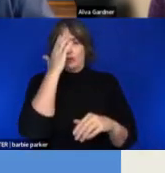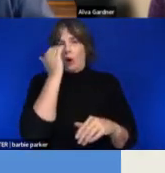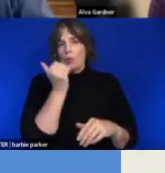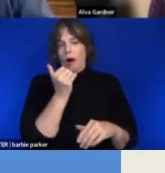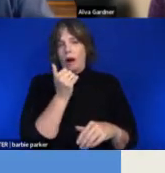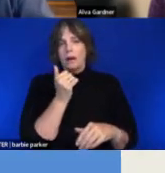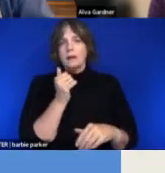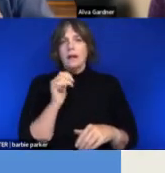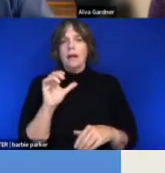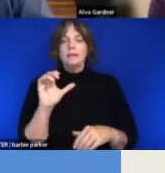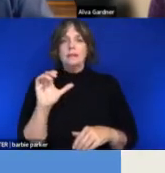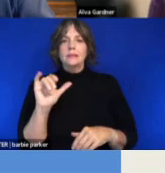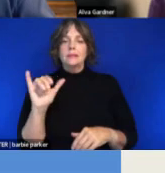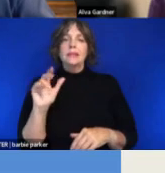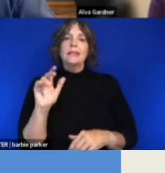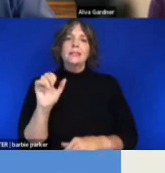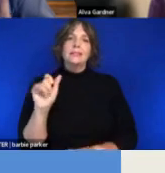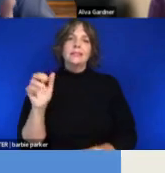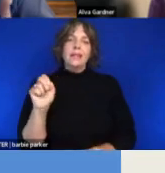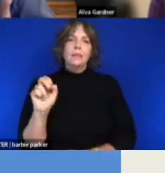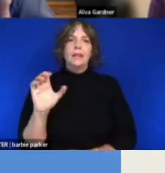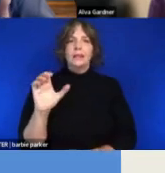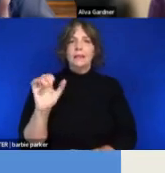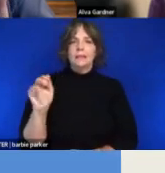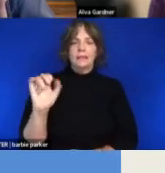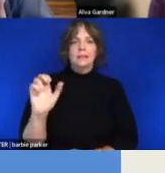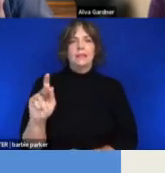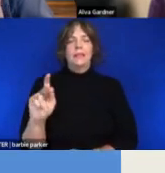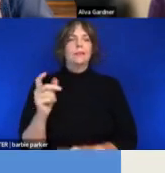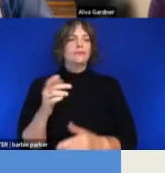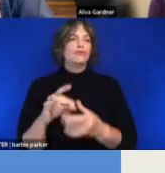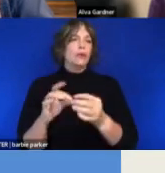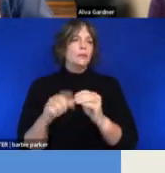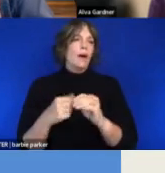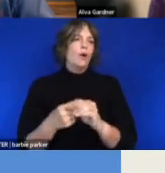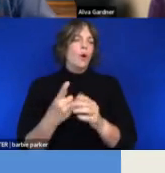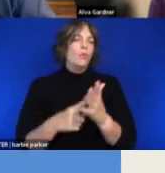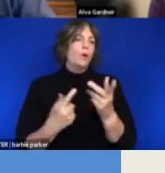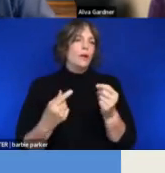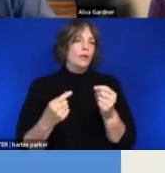we really want to think about, what are we going to do to reach that vision? And that's where our mission comes in. So it